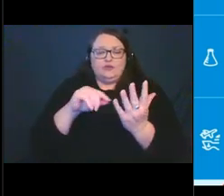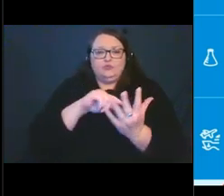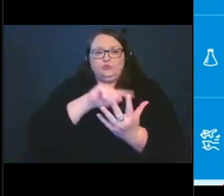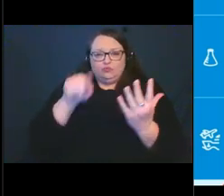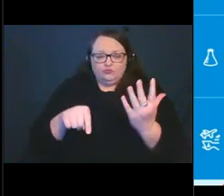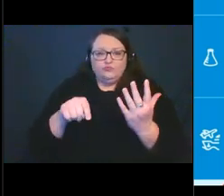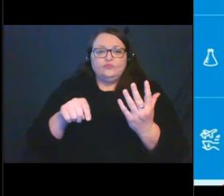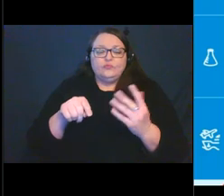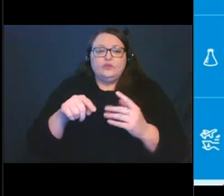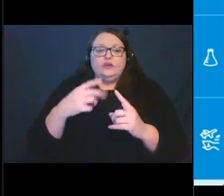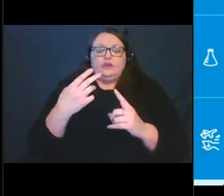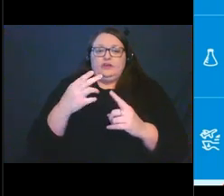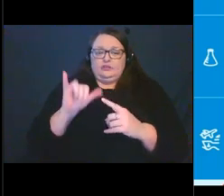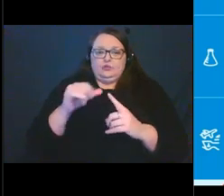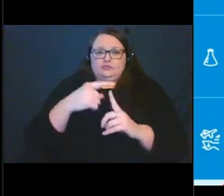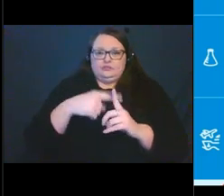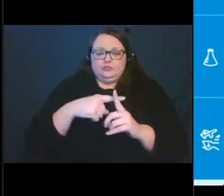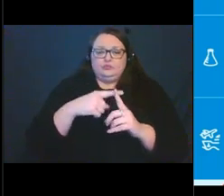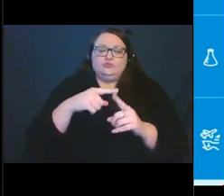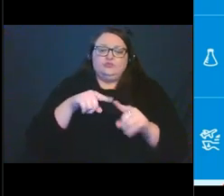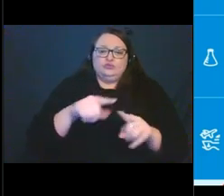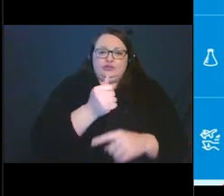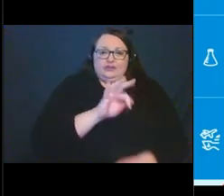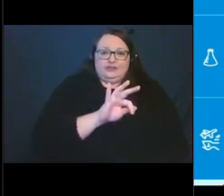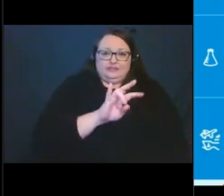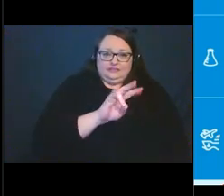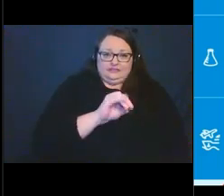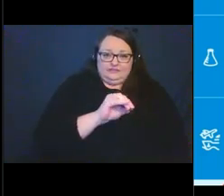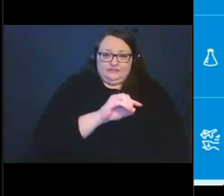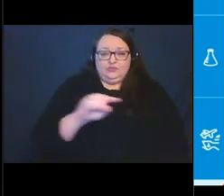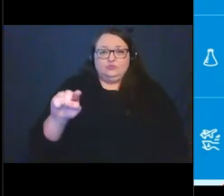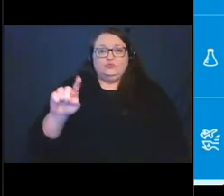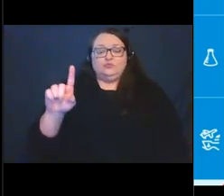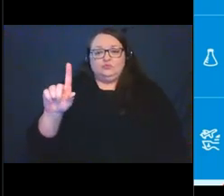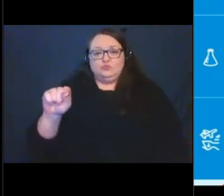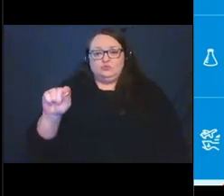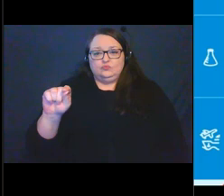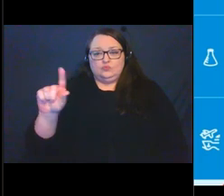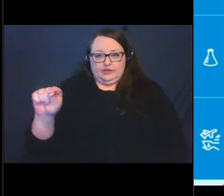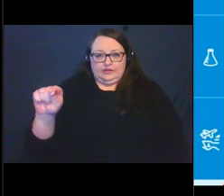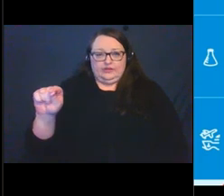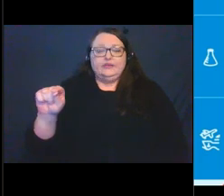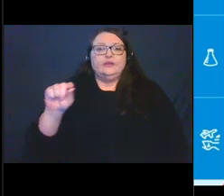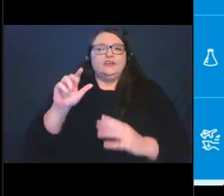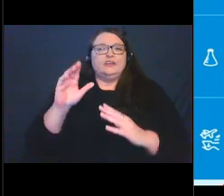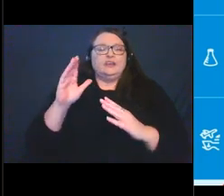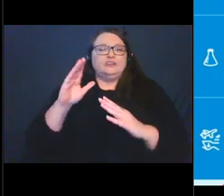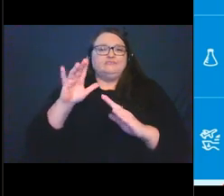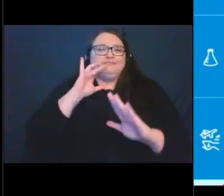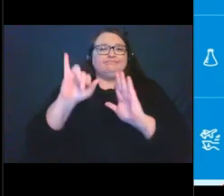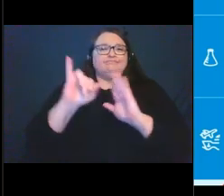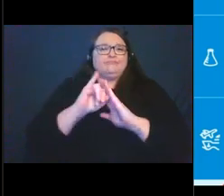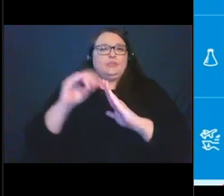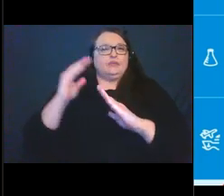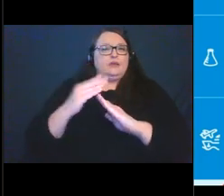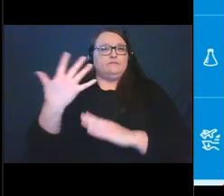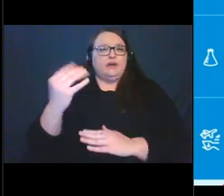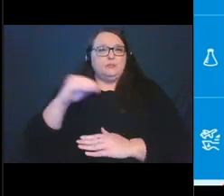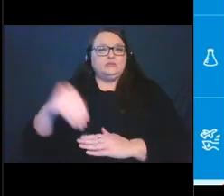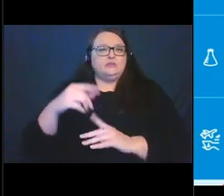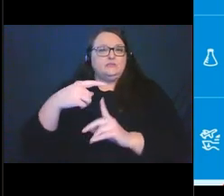a fixed period of 1970 to 2020. This identifies those top 5% of temperatures throughout the year.